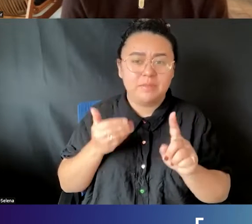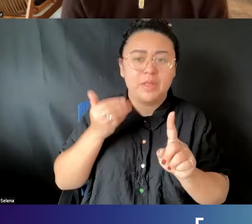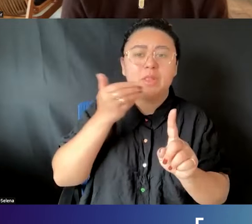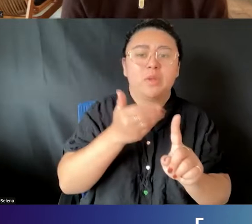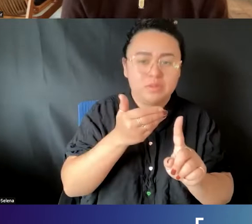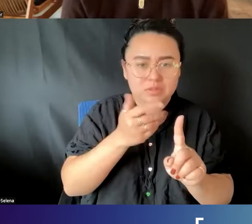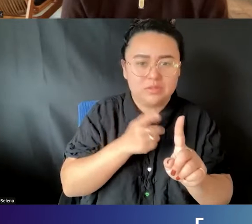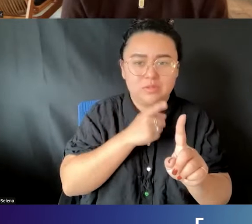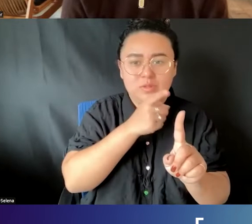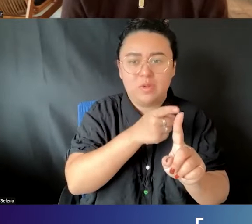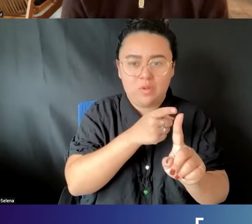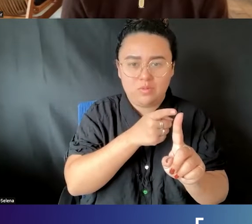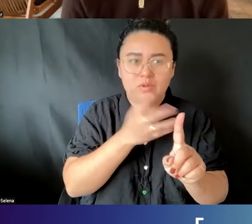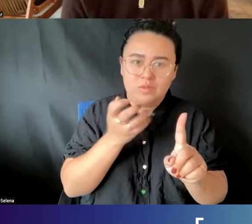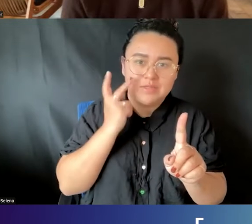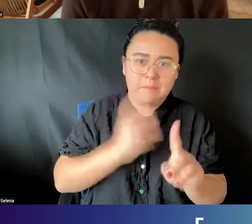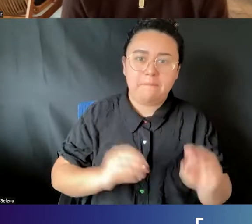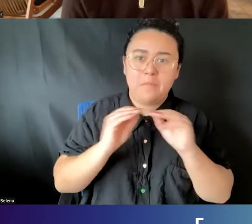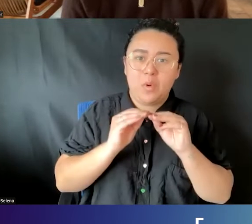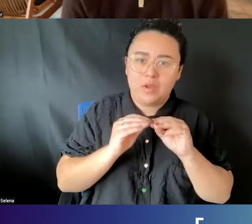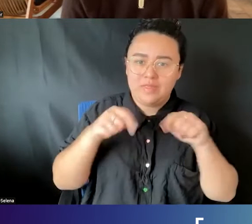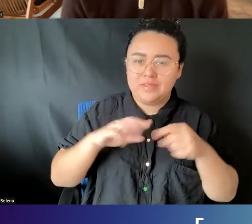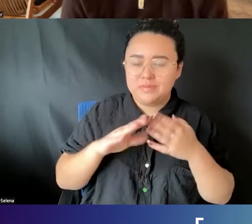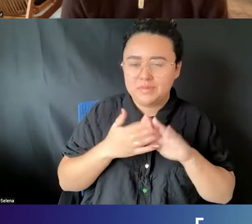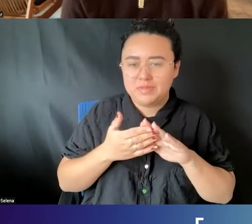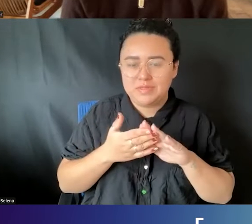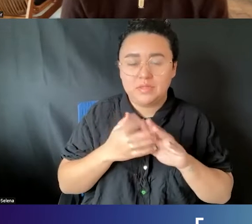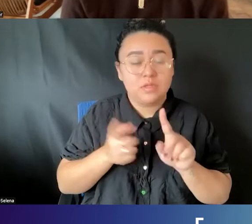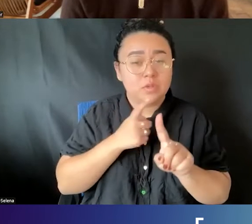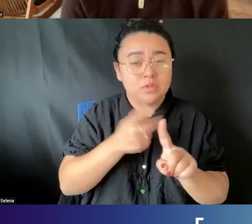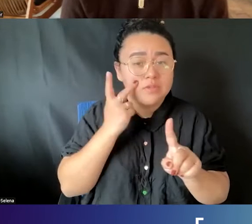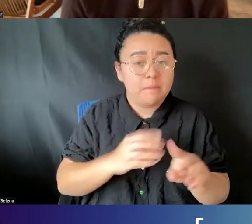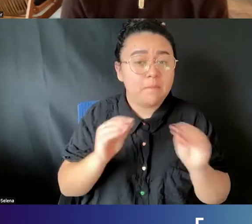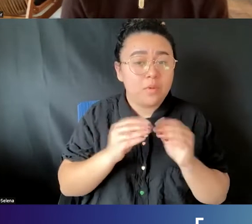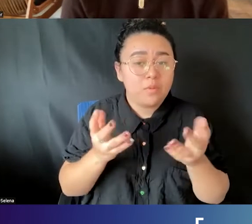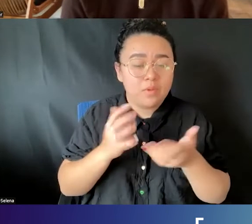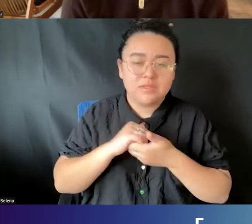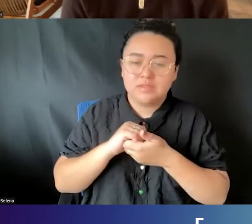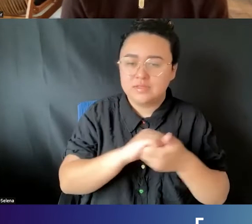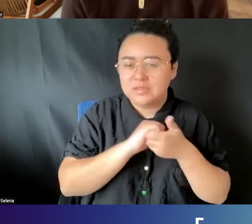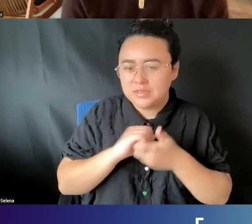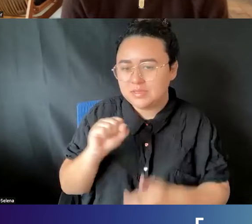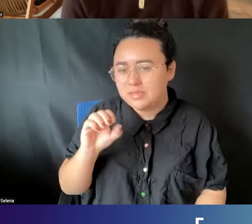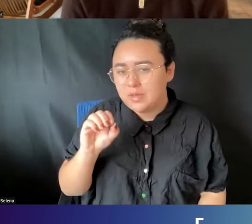what we would like to see more of in the community, which is solidarity, especially in the distribution process.